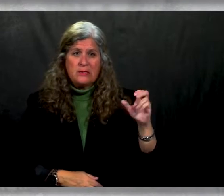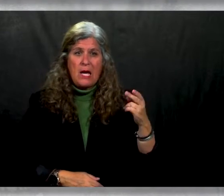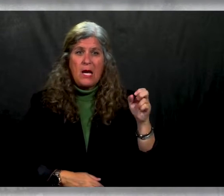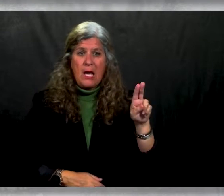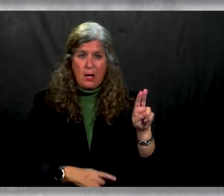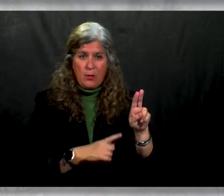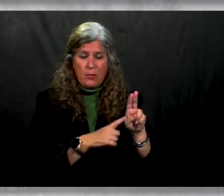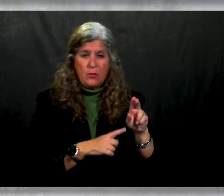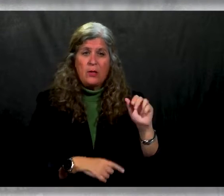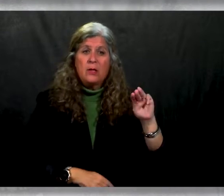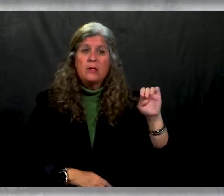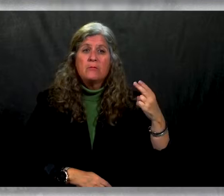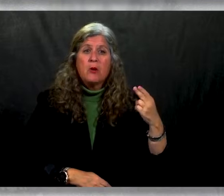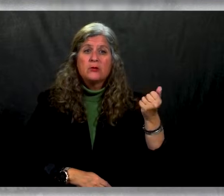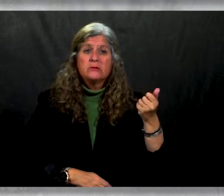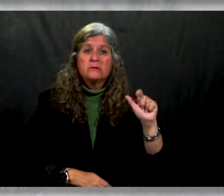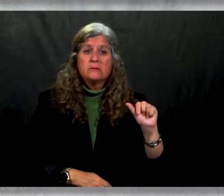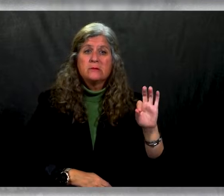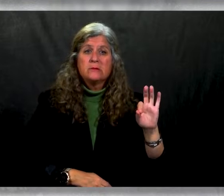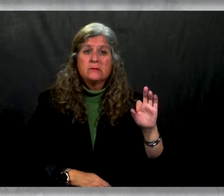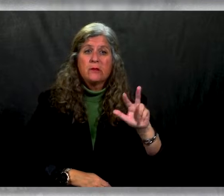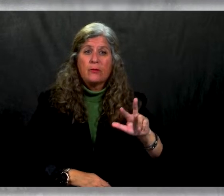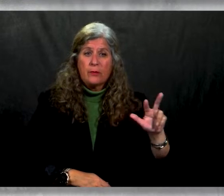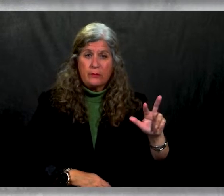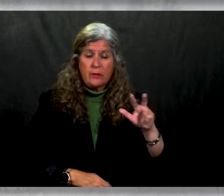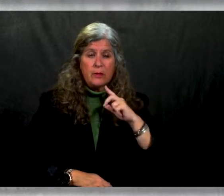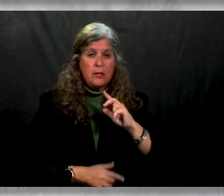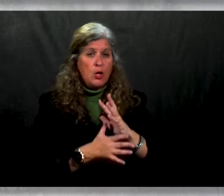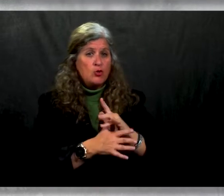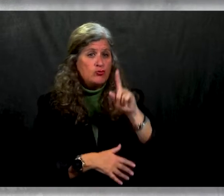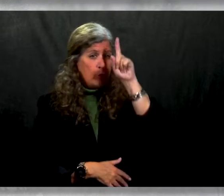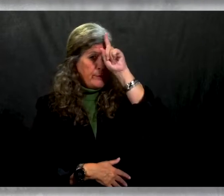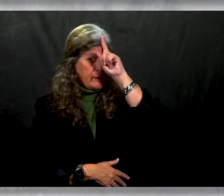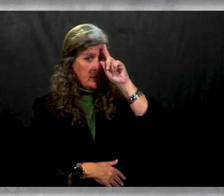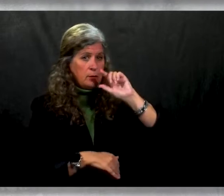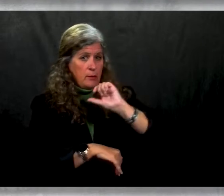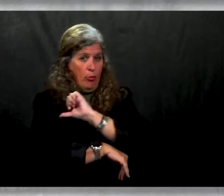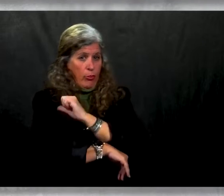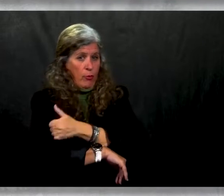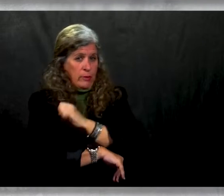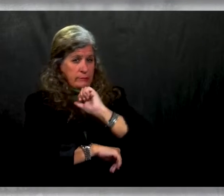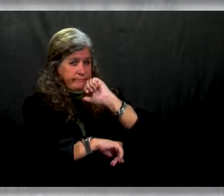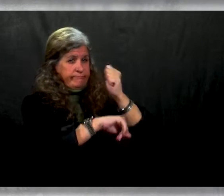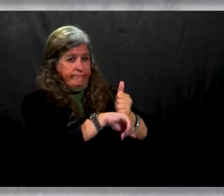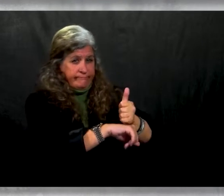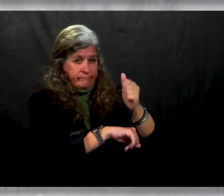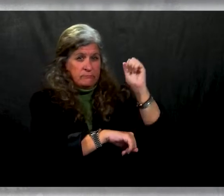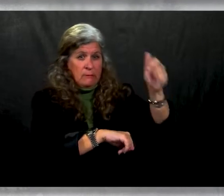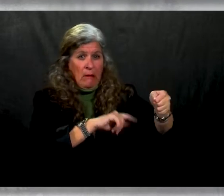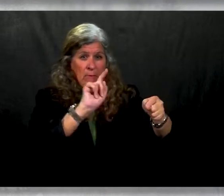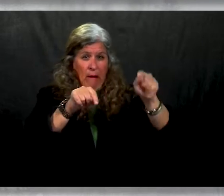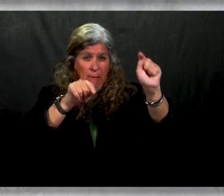in March, 1933 where German authorities established concentration camps all over Germany to handle masses of real